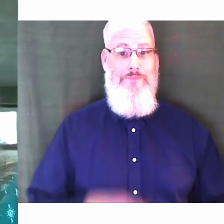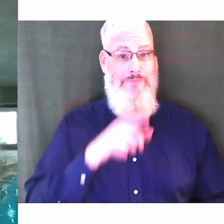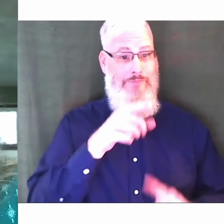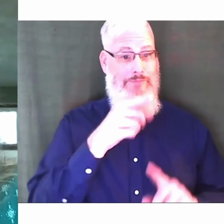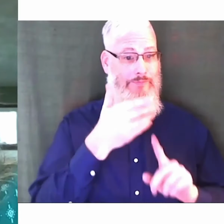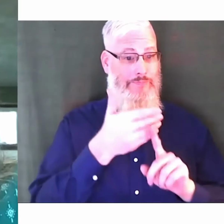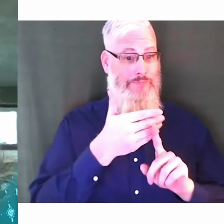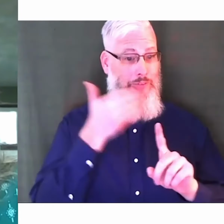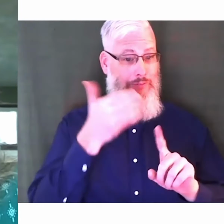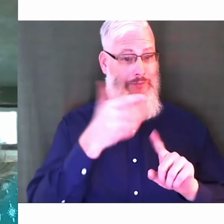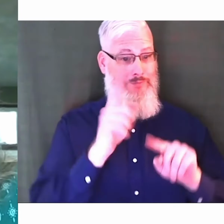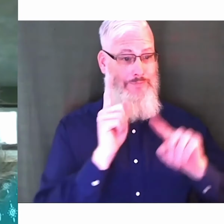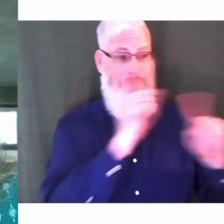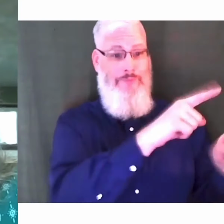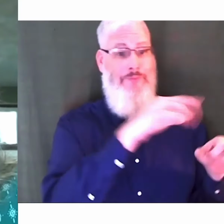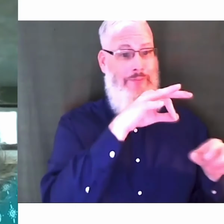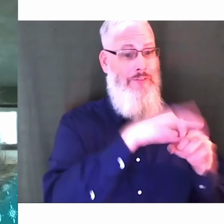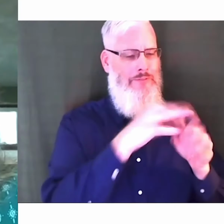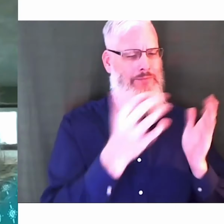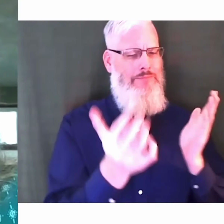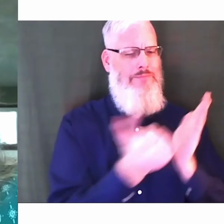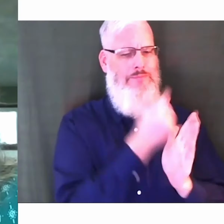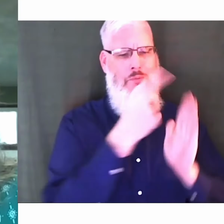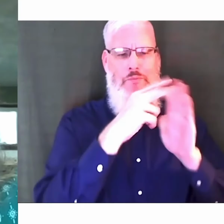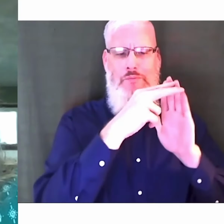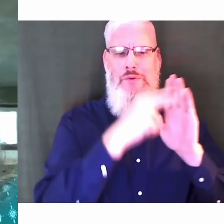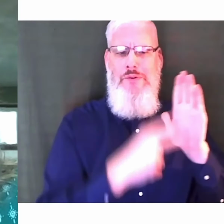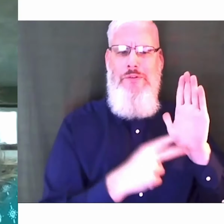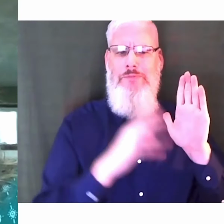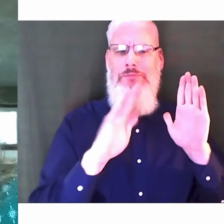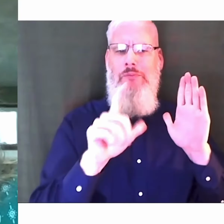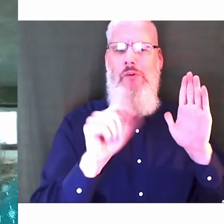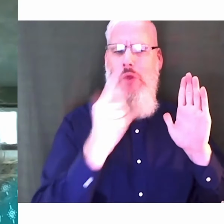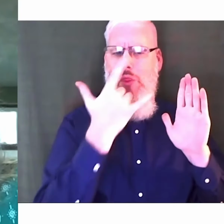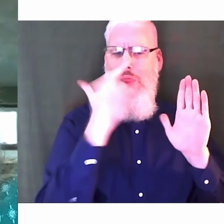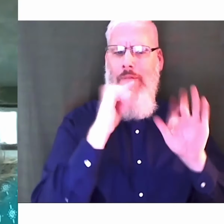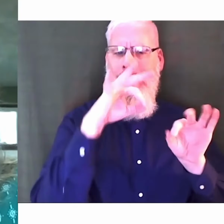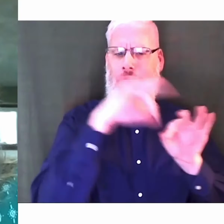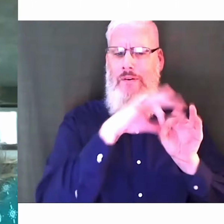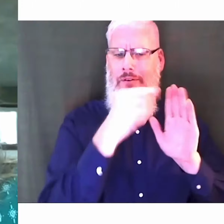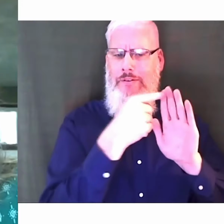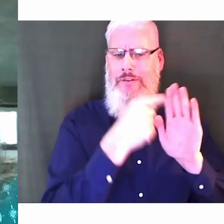Review your ballot online before you go to the polls. That will give you a chance to research candidates